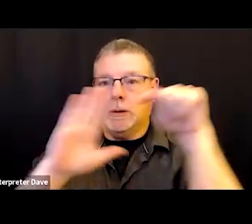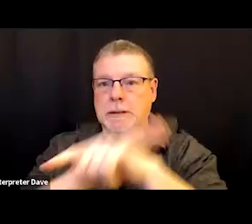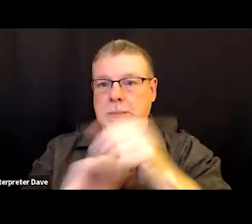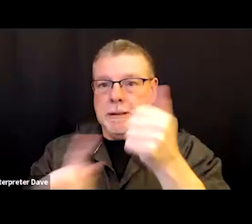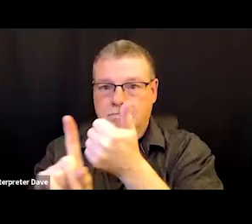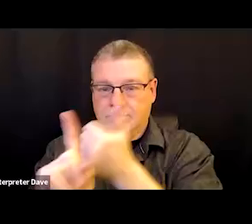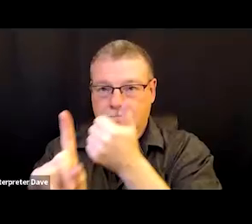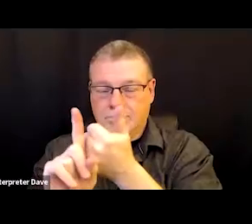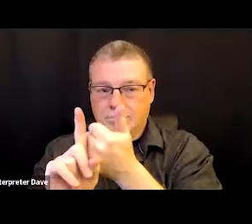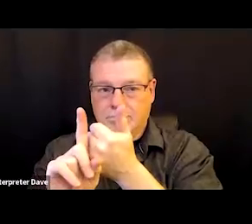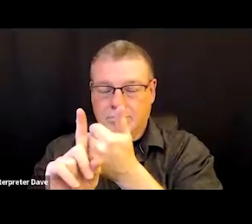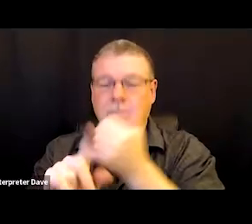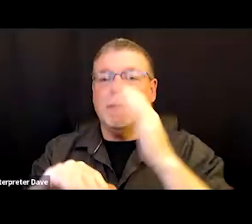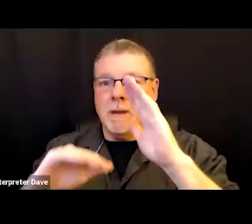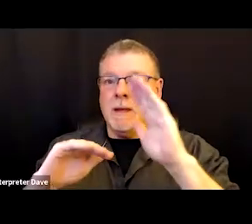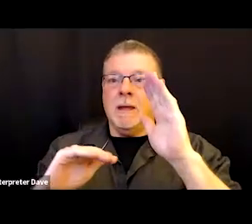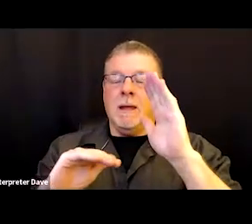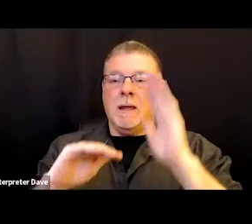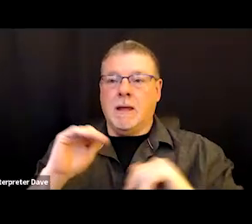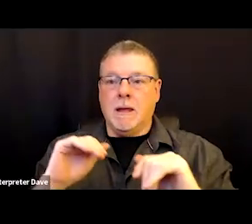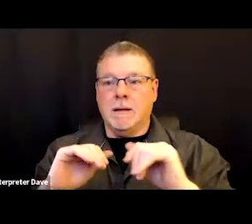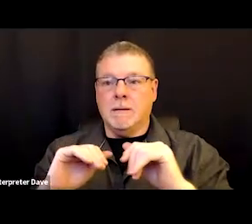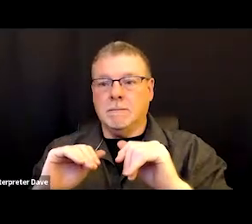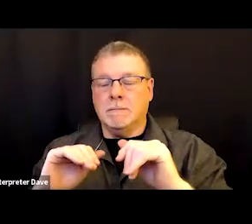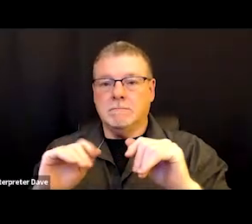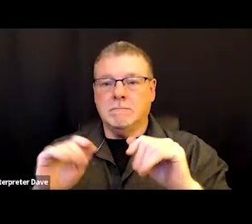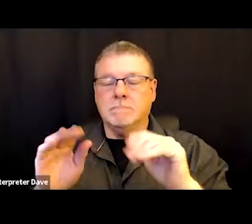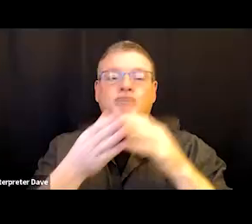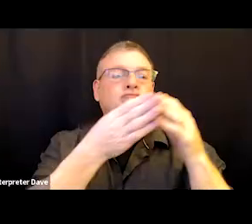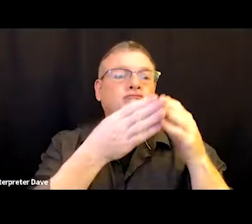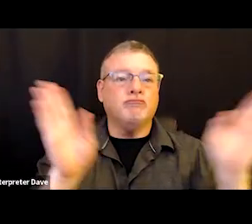than the population that does not have a trauma history.